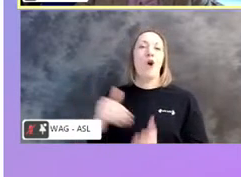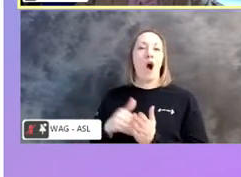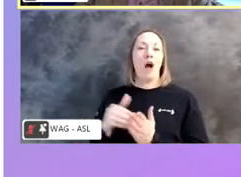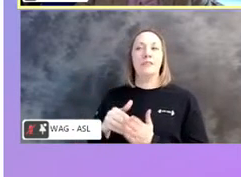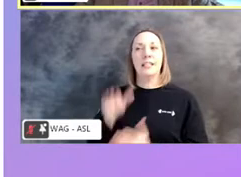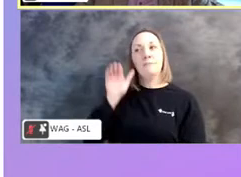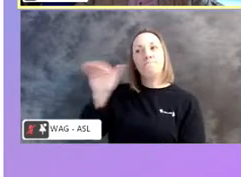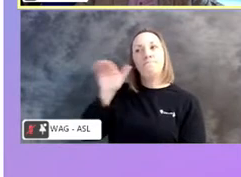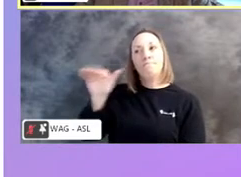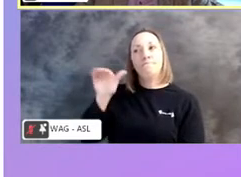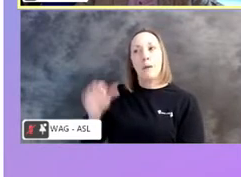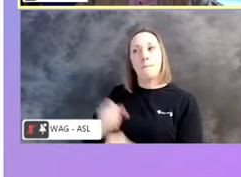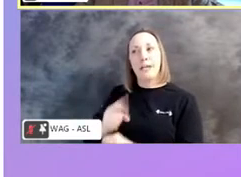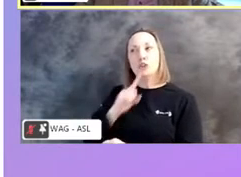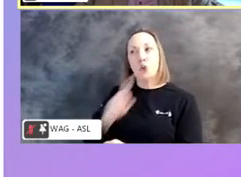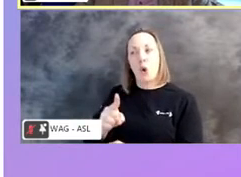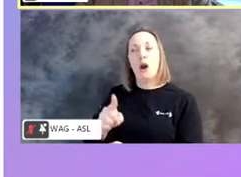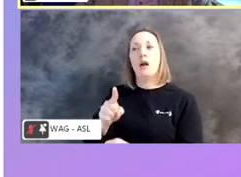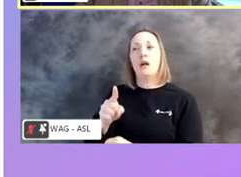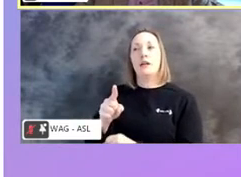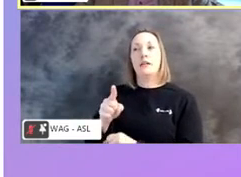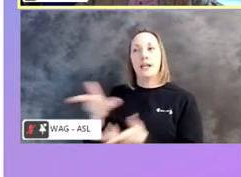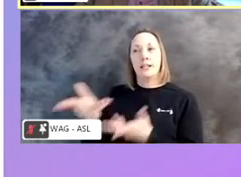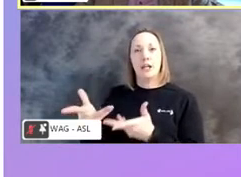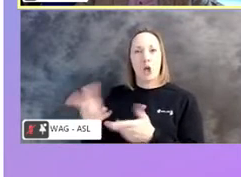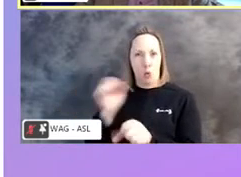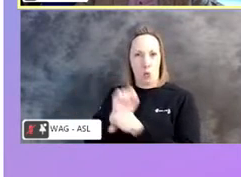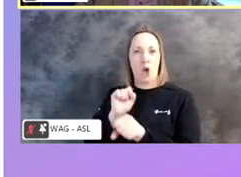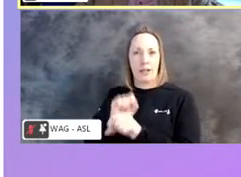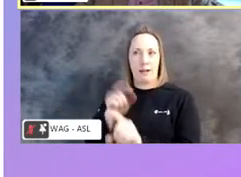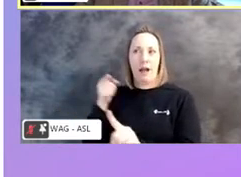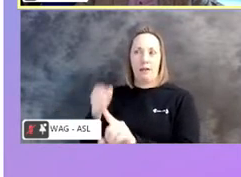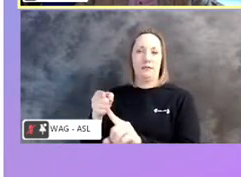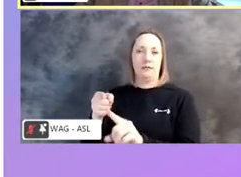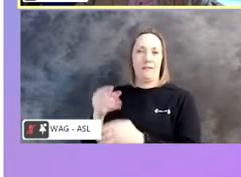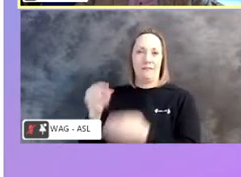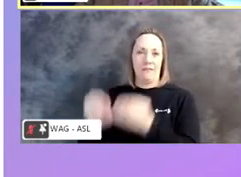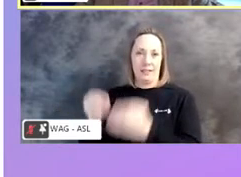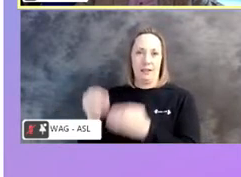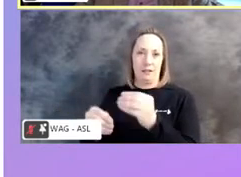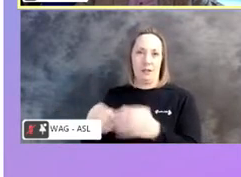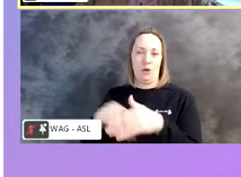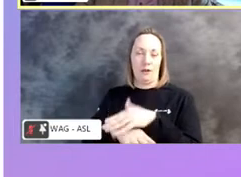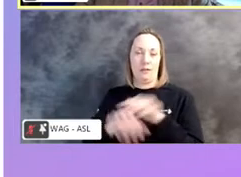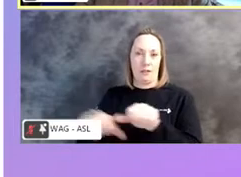and Rosemary on our team they are not people who take no for an